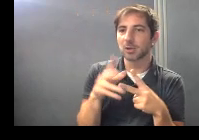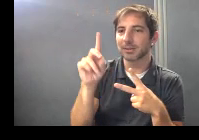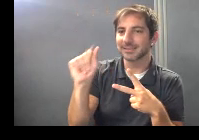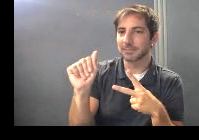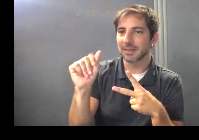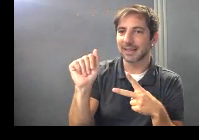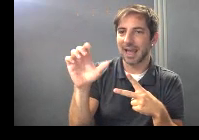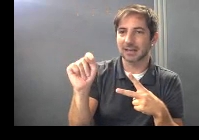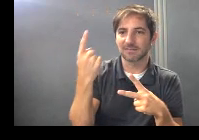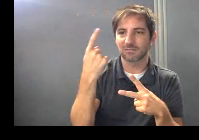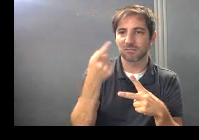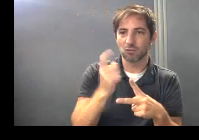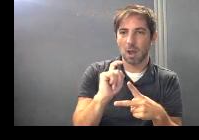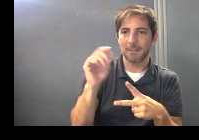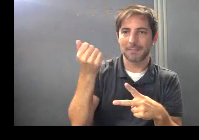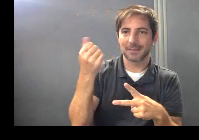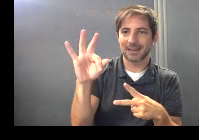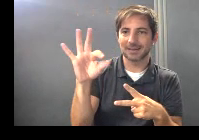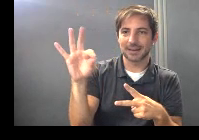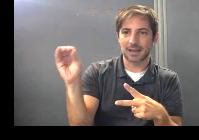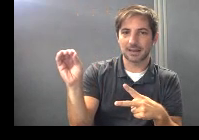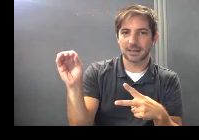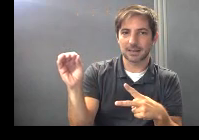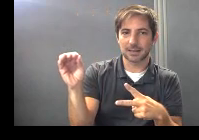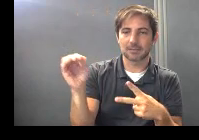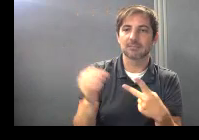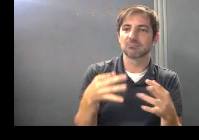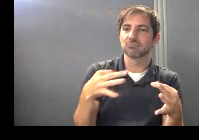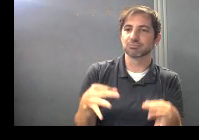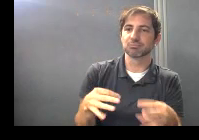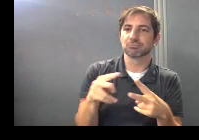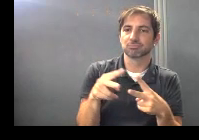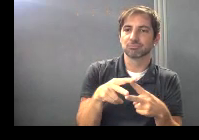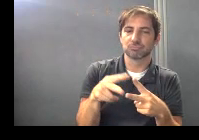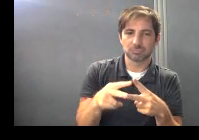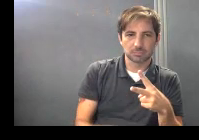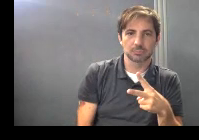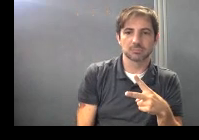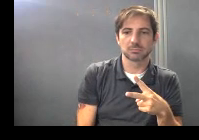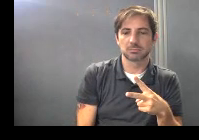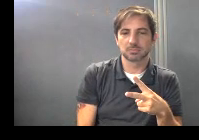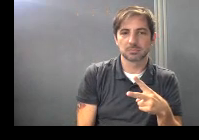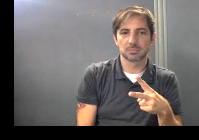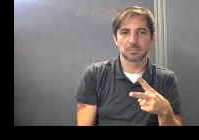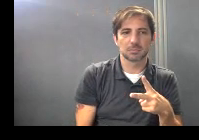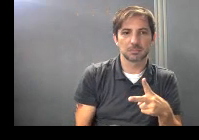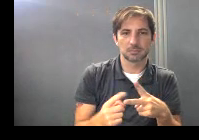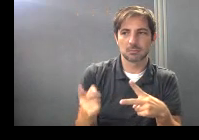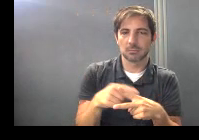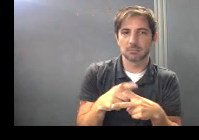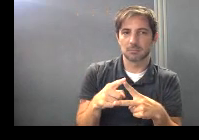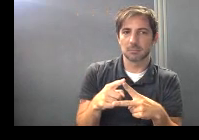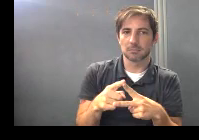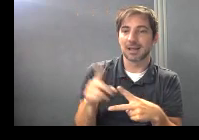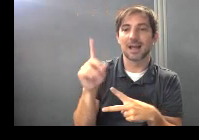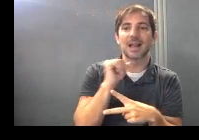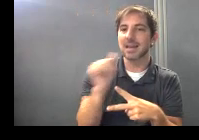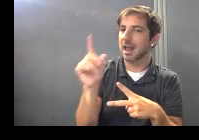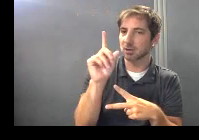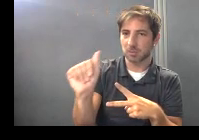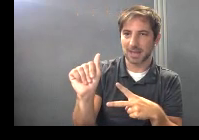JUST AN OVERVIEW ABOUT BOTH OF THEM, THE REQUIREMENTS ARE NONDISCRIMINATION, EQUAL OPPORTUNITY AND